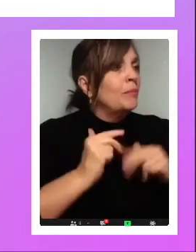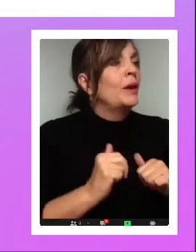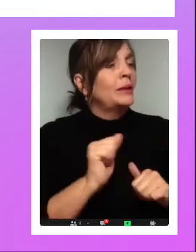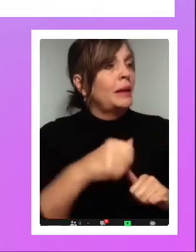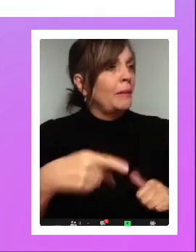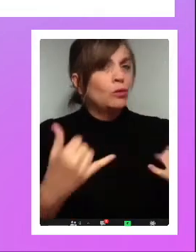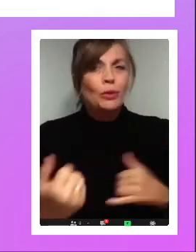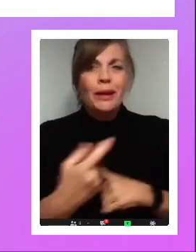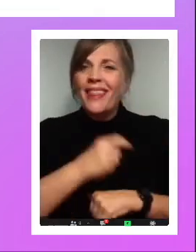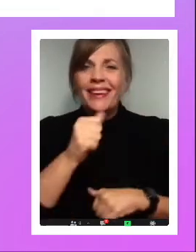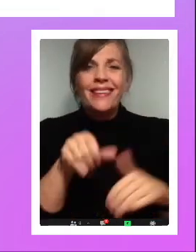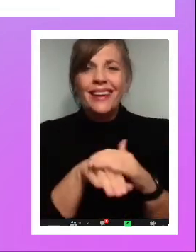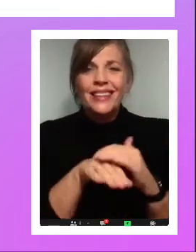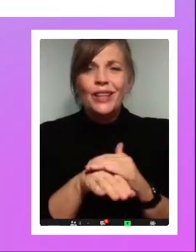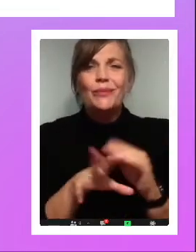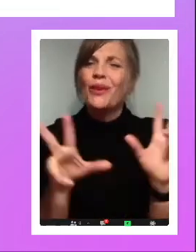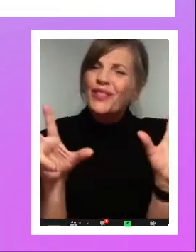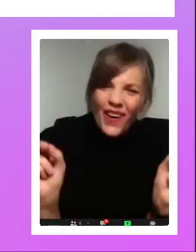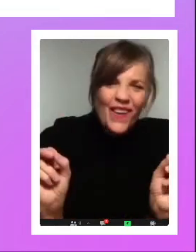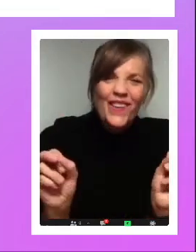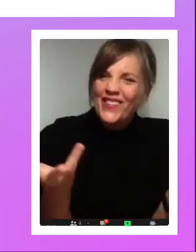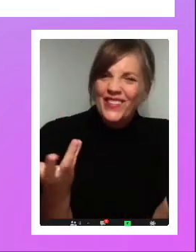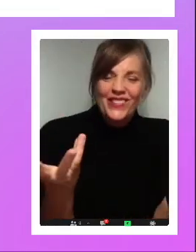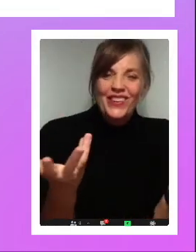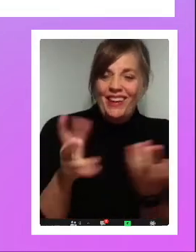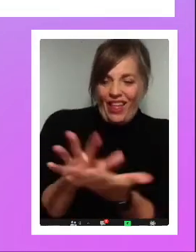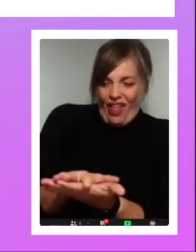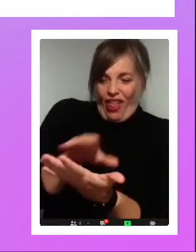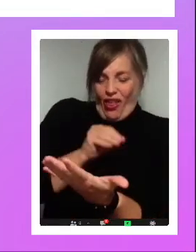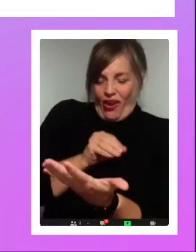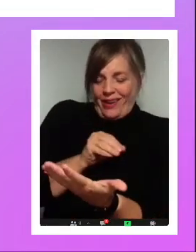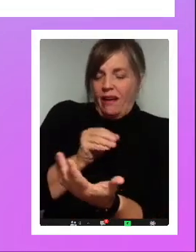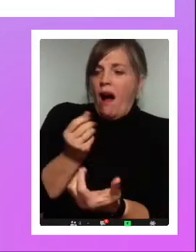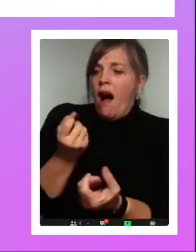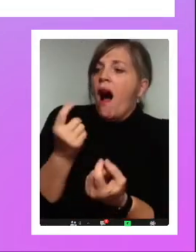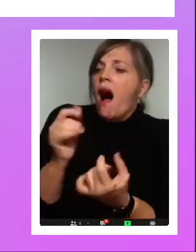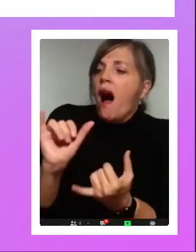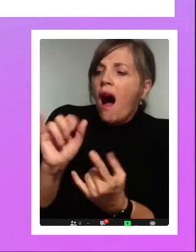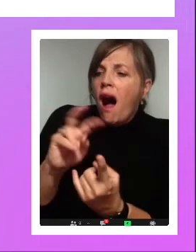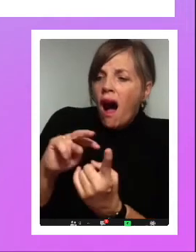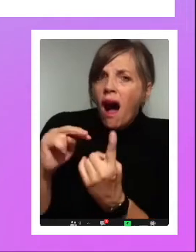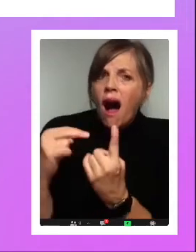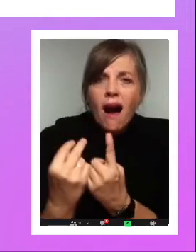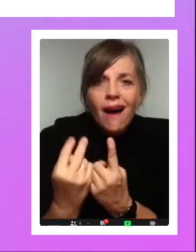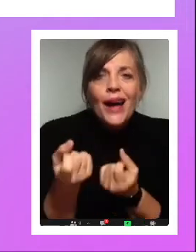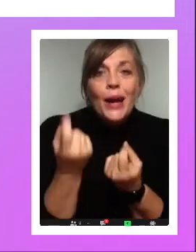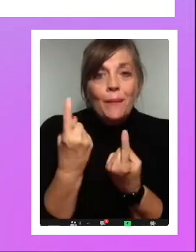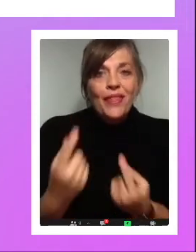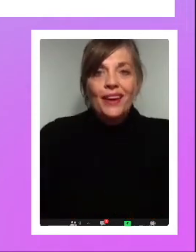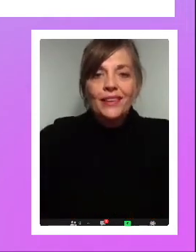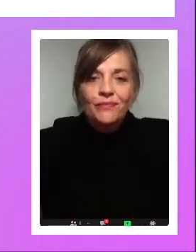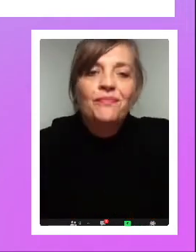There's definitely some learning and some empathy building that needs to be done. So Ryan if I could interrupt you for a second